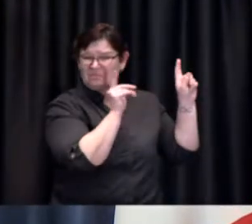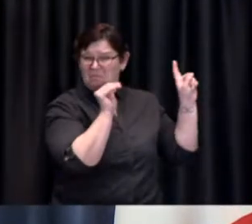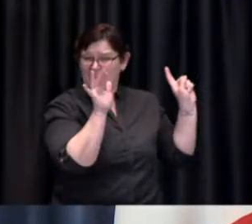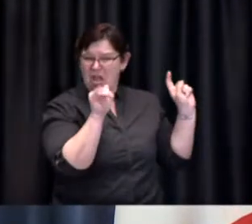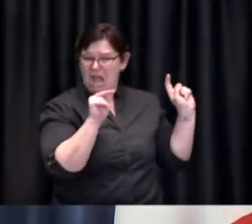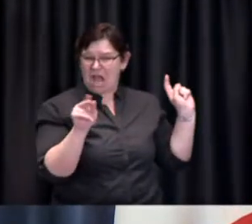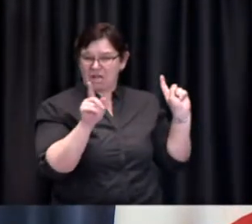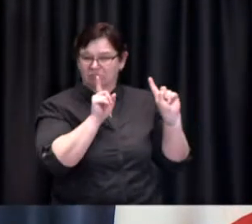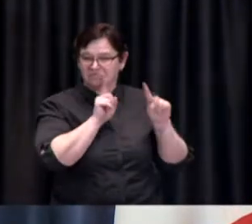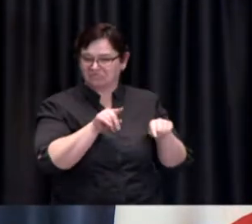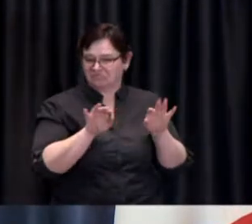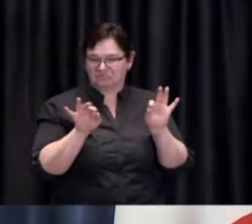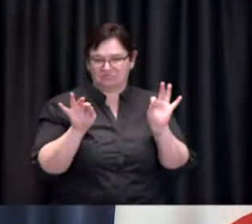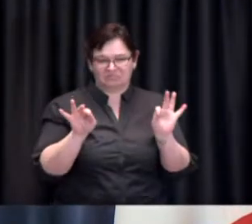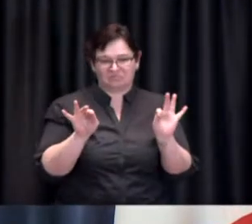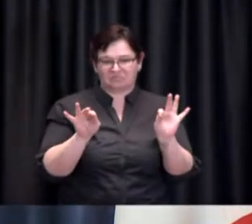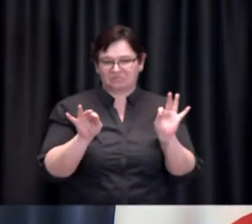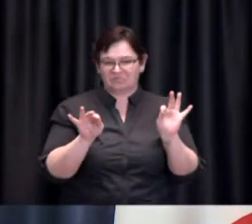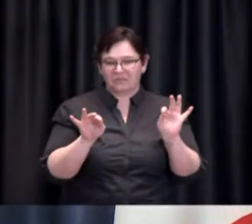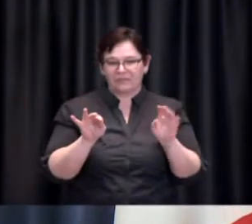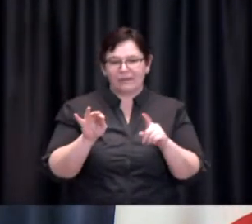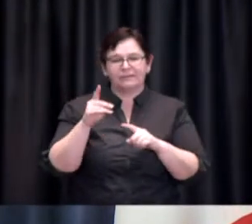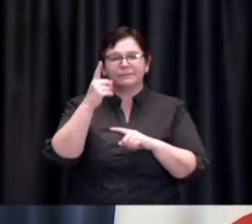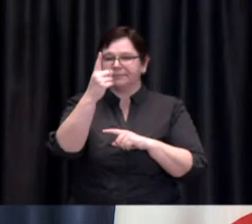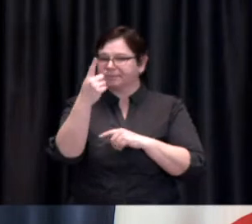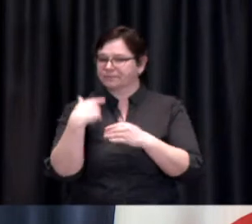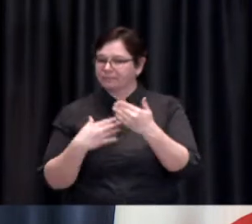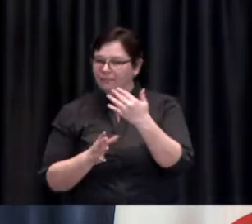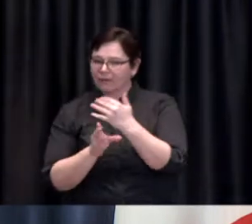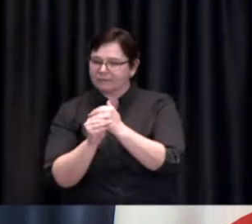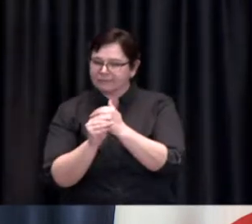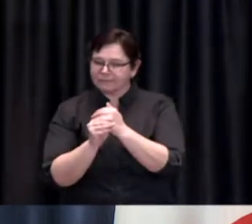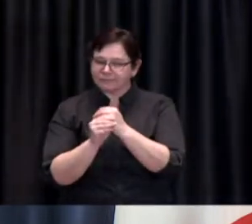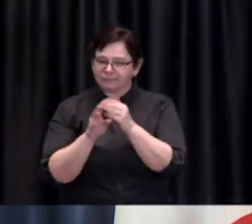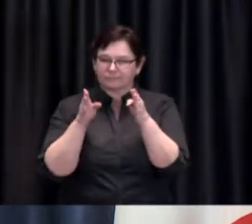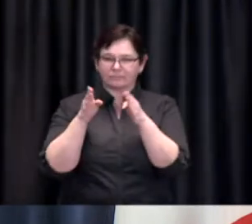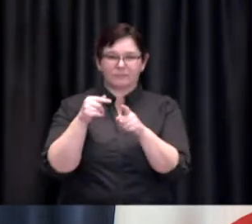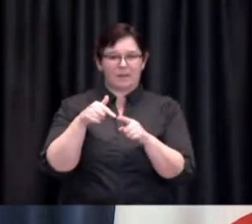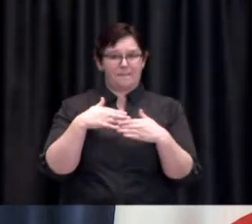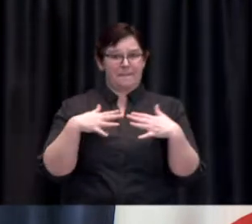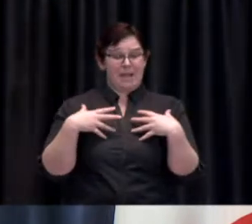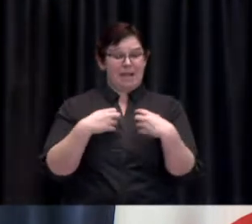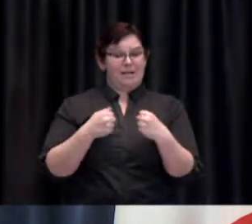nicely I would just add this from a public health perspective uh we recognize that this is these are